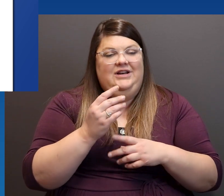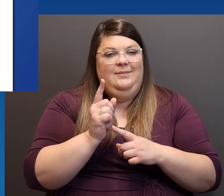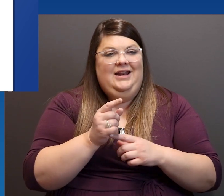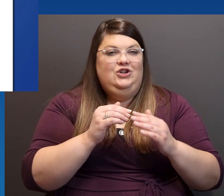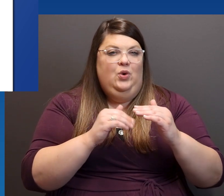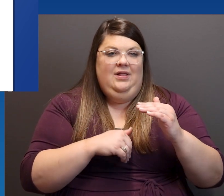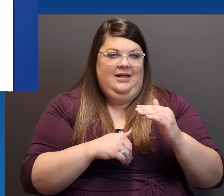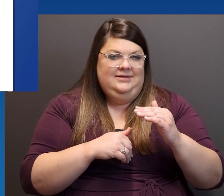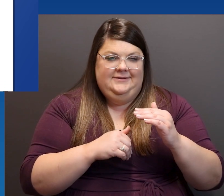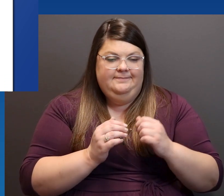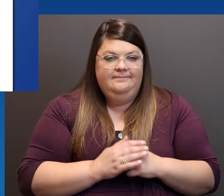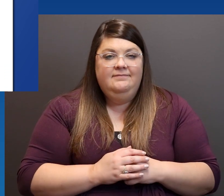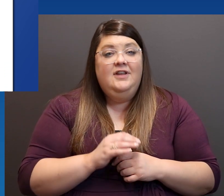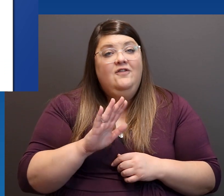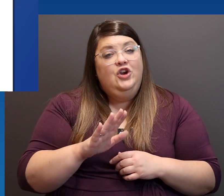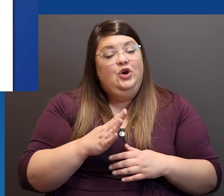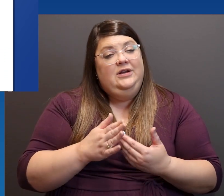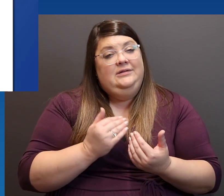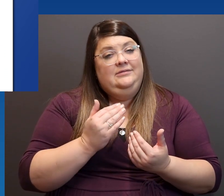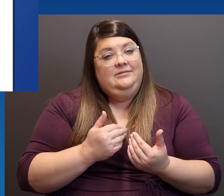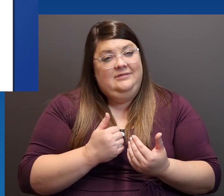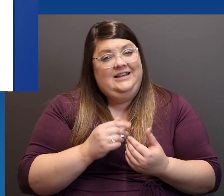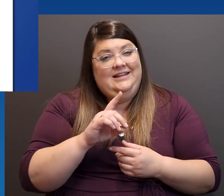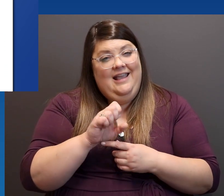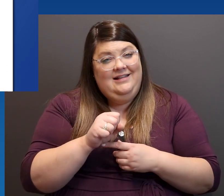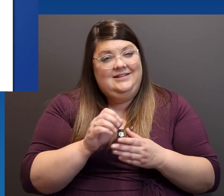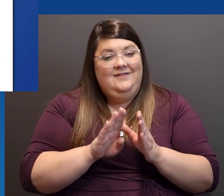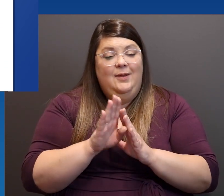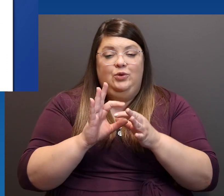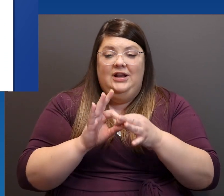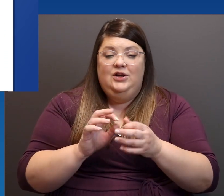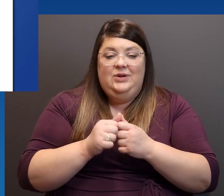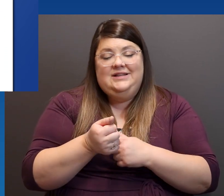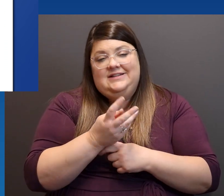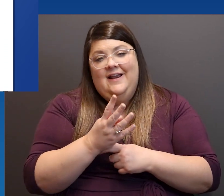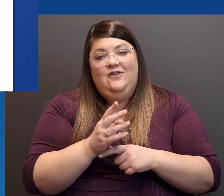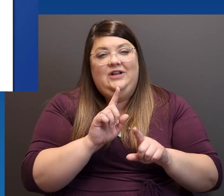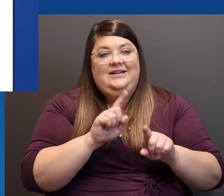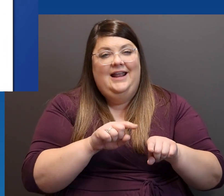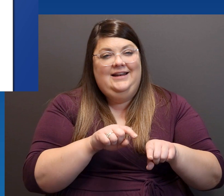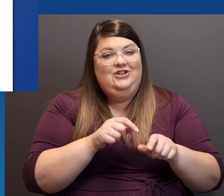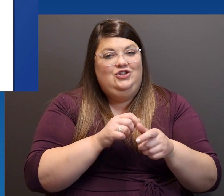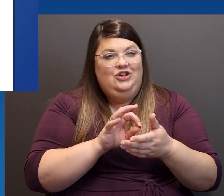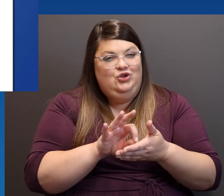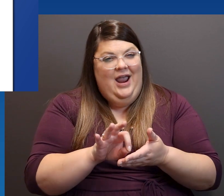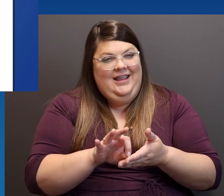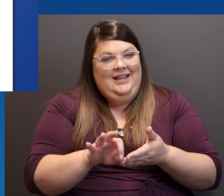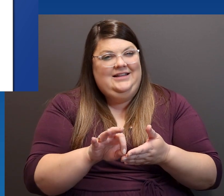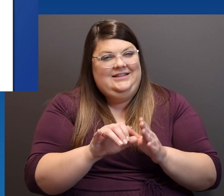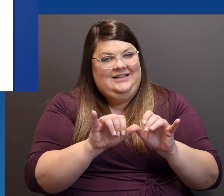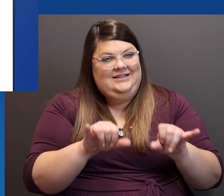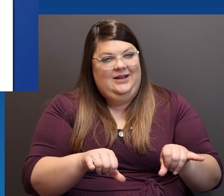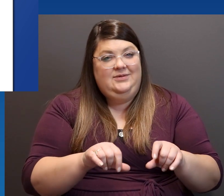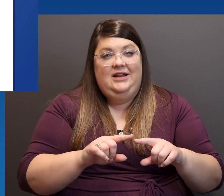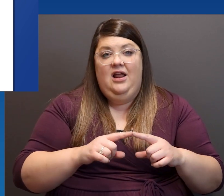For your convenience, DES has developed relationships with several attendance tracking systems as an alternative to paper files.